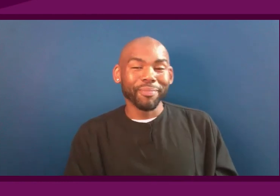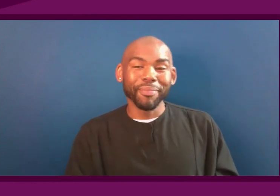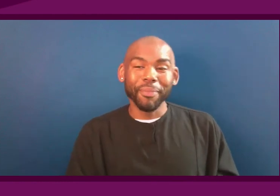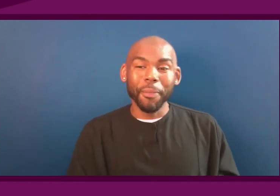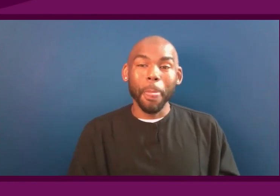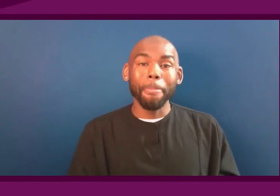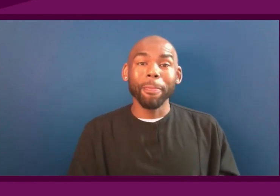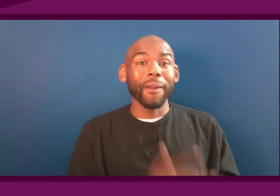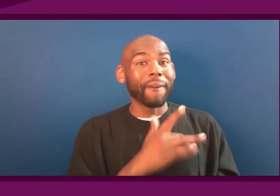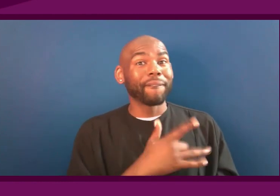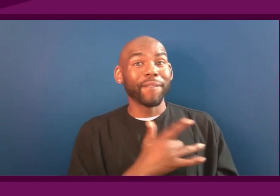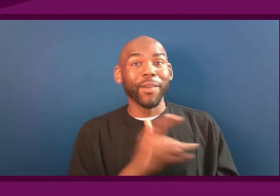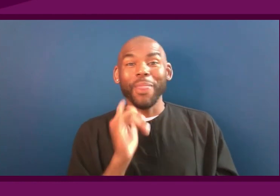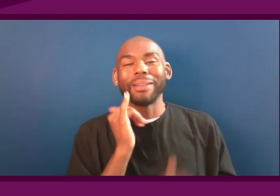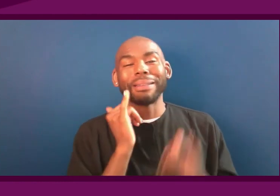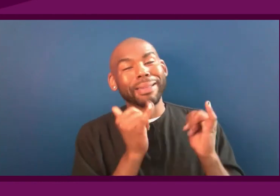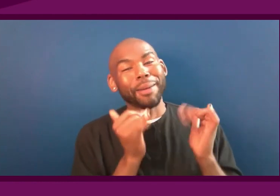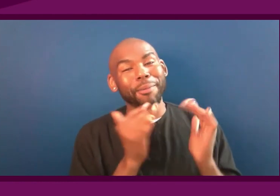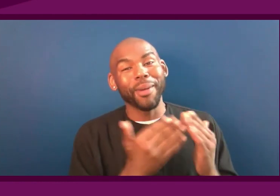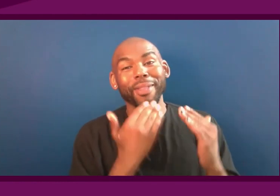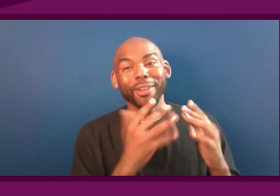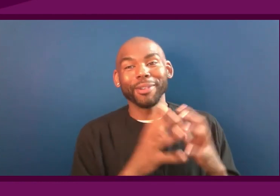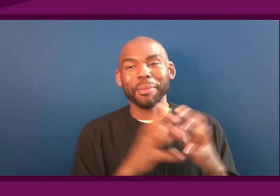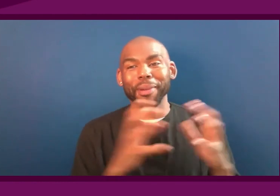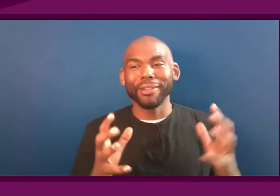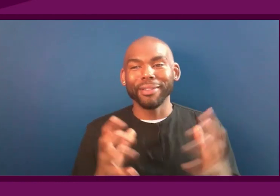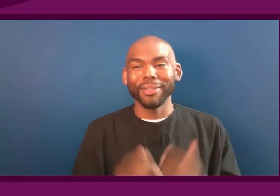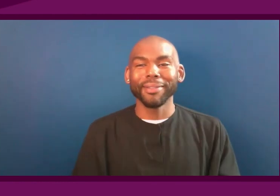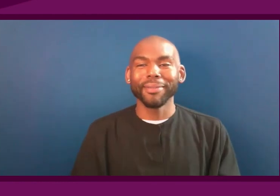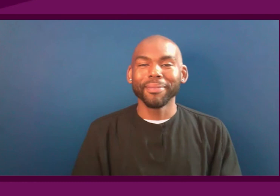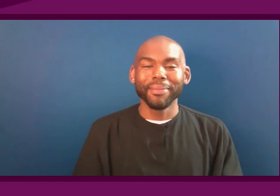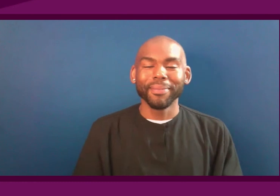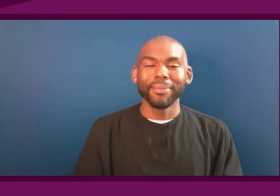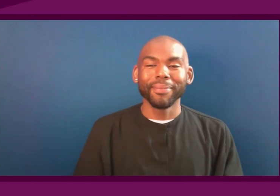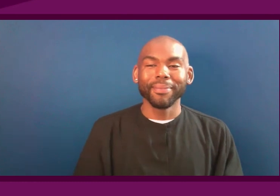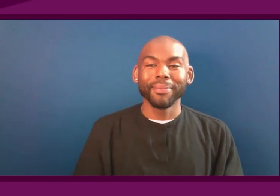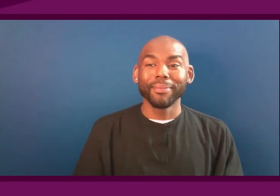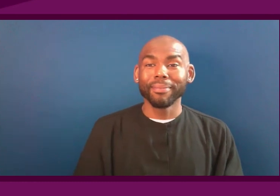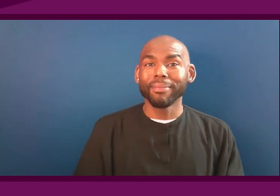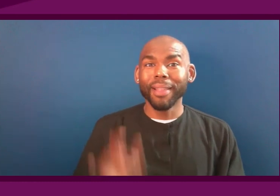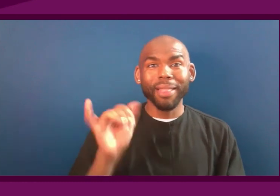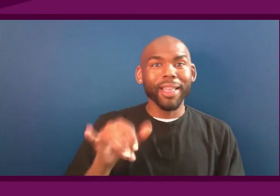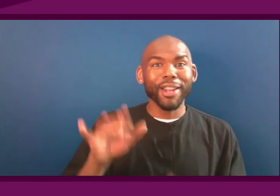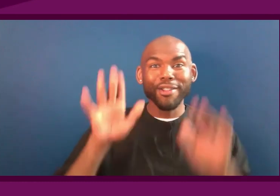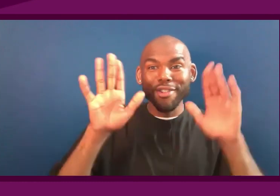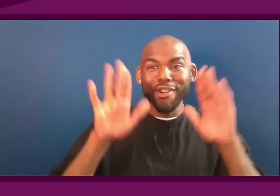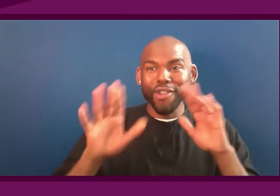to including employing and advocating for people with disabilities with Debra. Ashley Inkumsah: It really was awesome